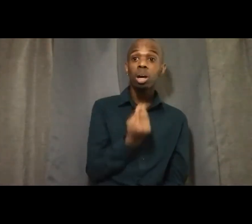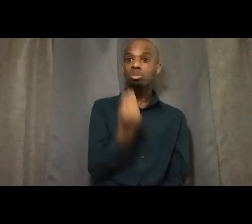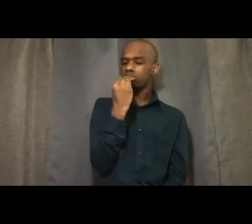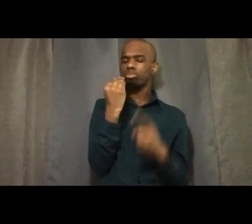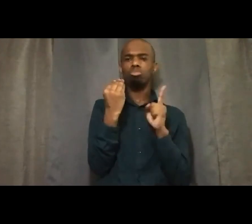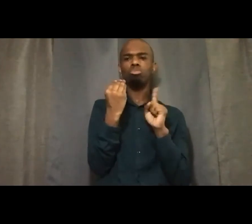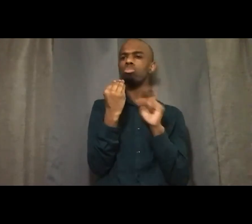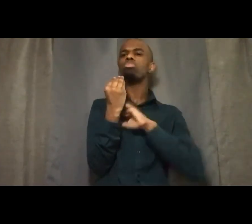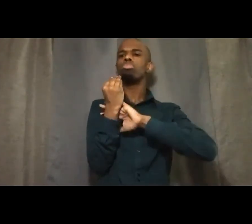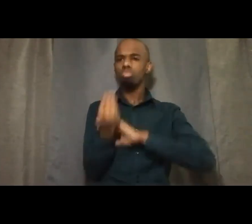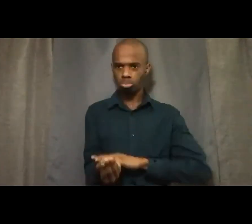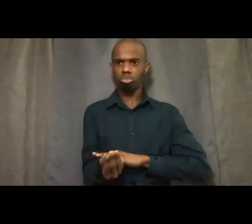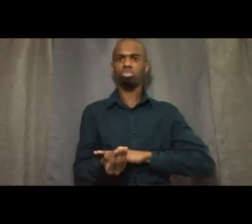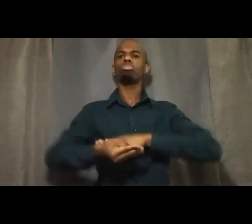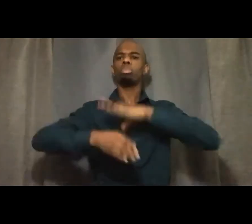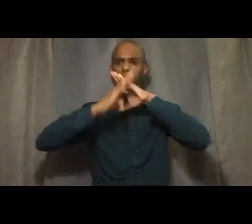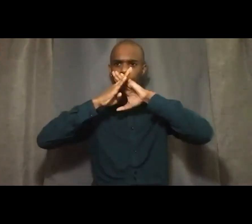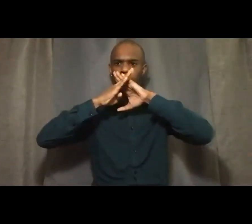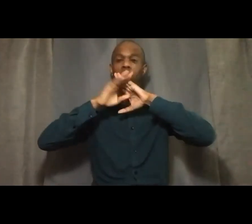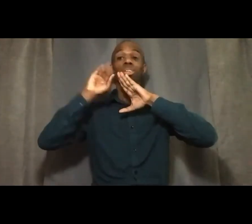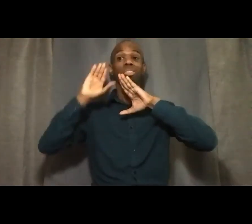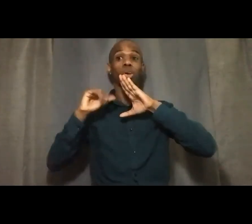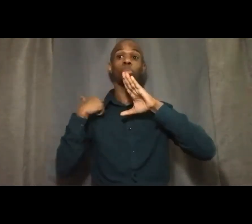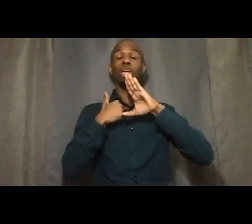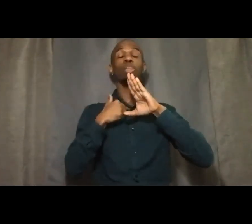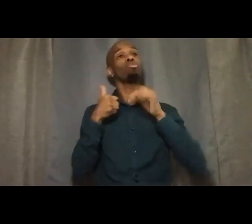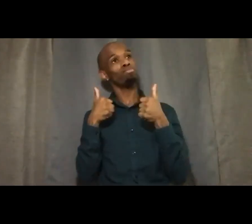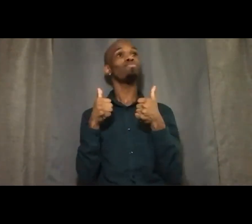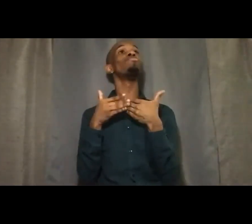And that ---- lasts for like two days, right.